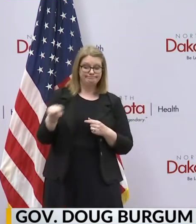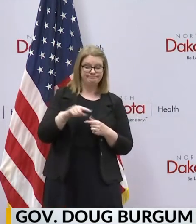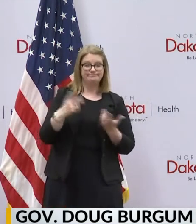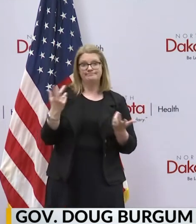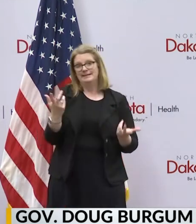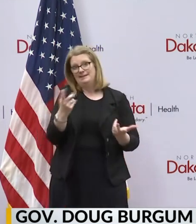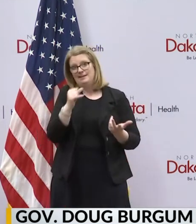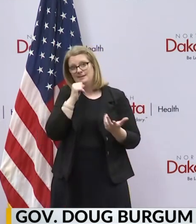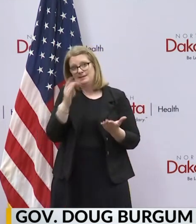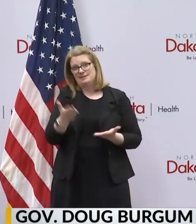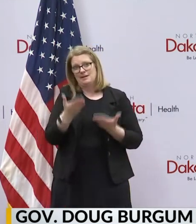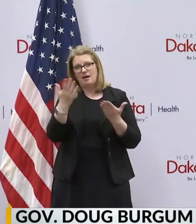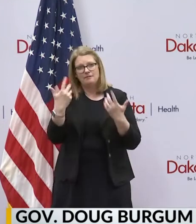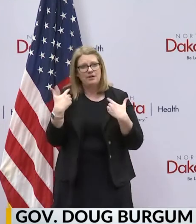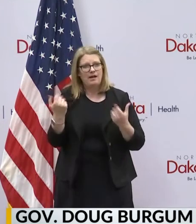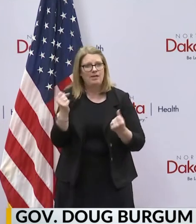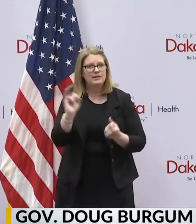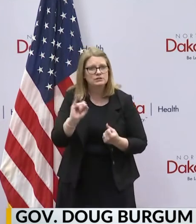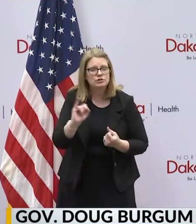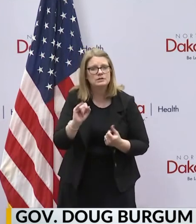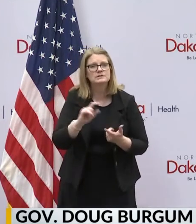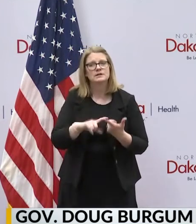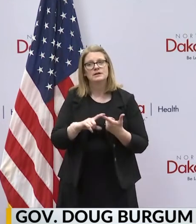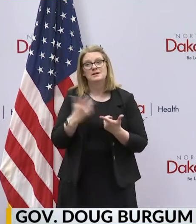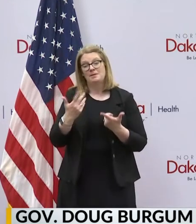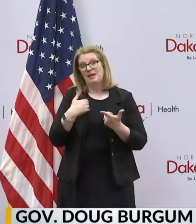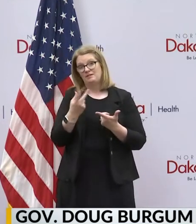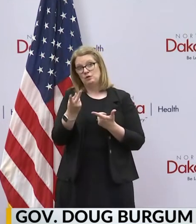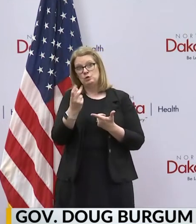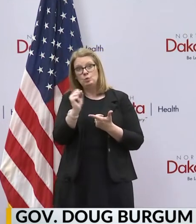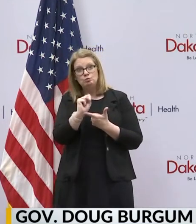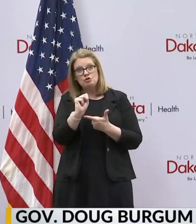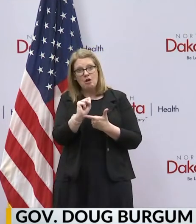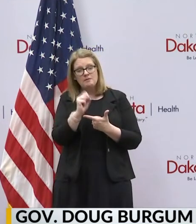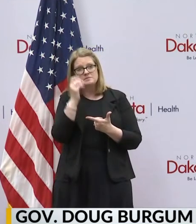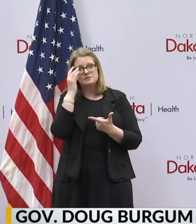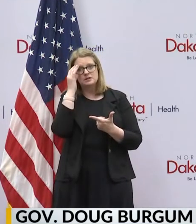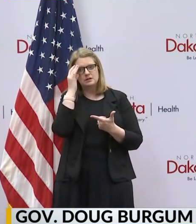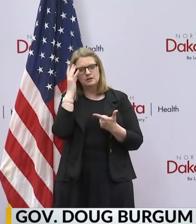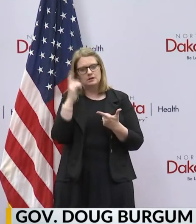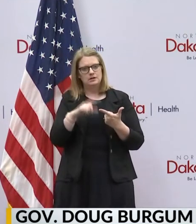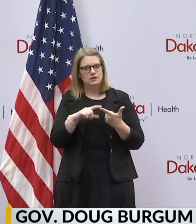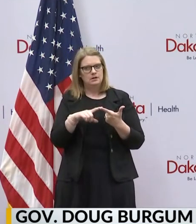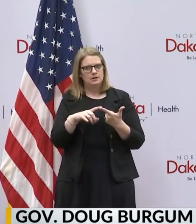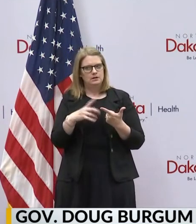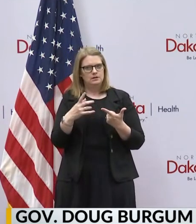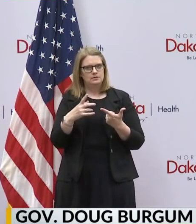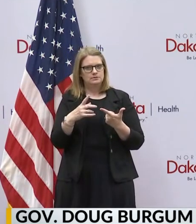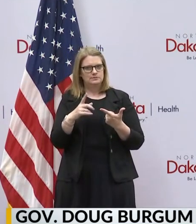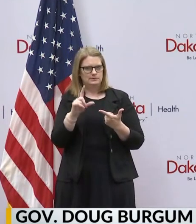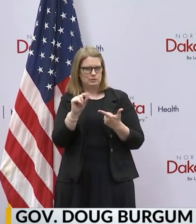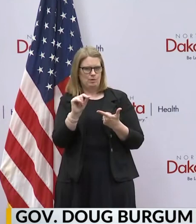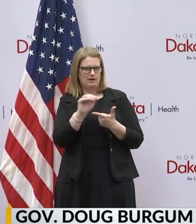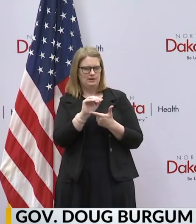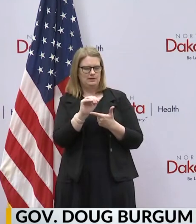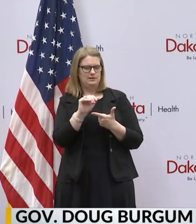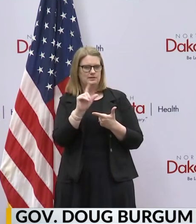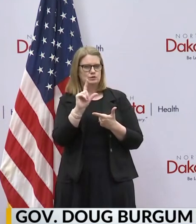AND IN MANY CASES, THEY MAY BE IN A POSITION THAT DOESN'T OFFER HEALTH INSURANCE, THEY MIGHT